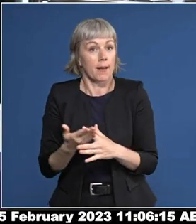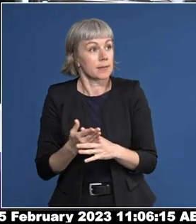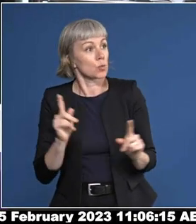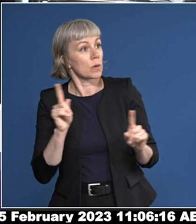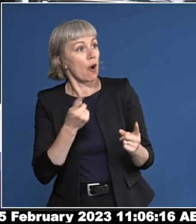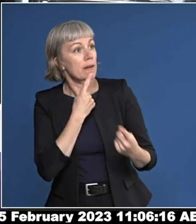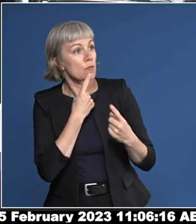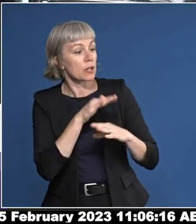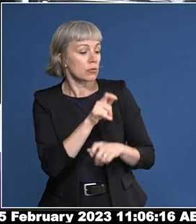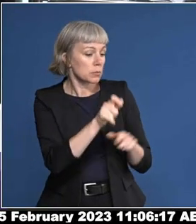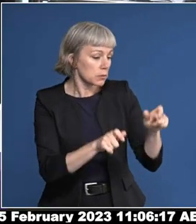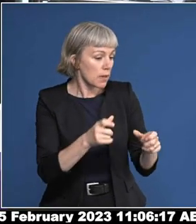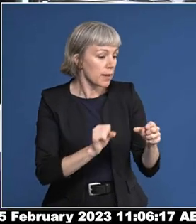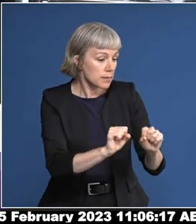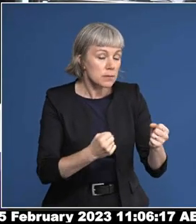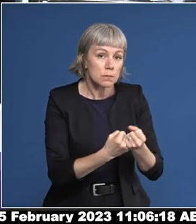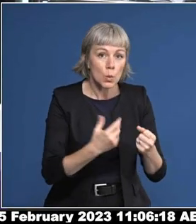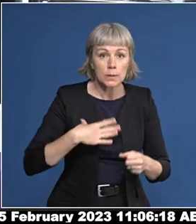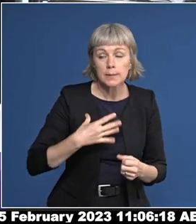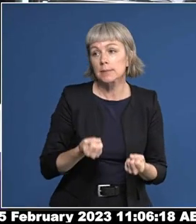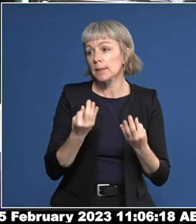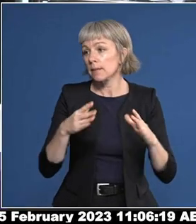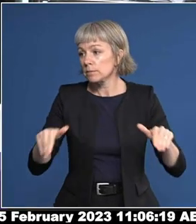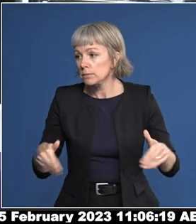support needs, didn't receive induction or training focused on the specific support